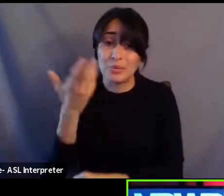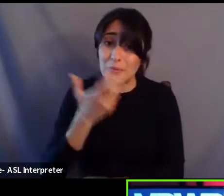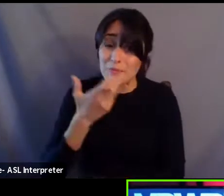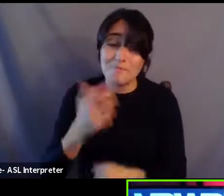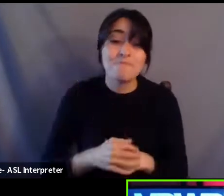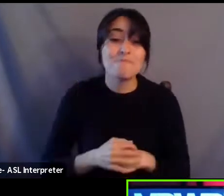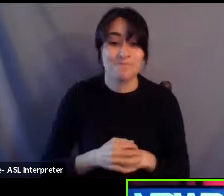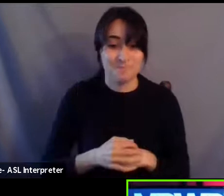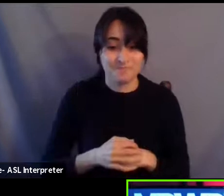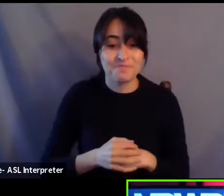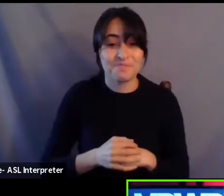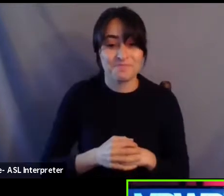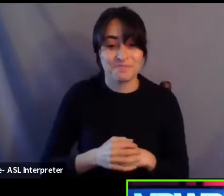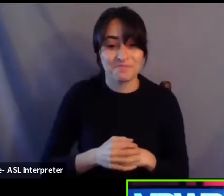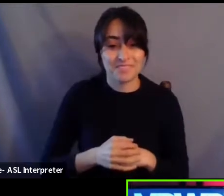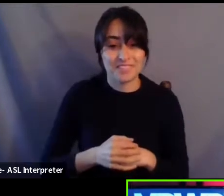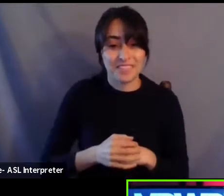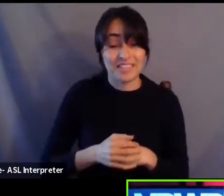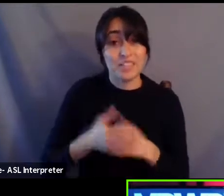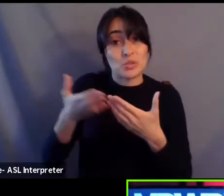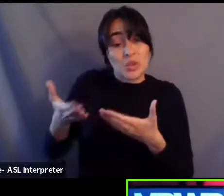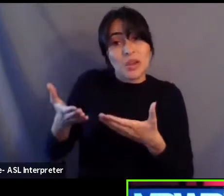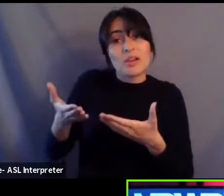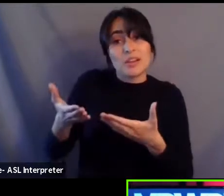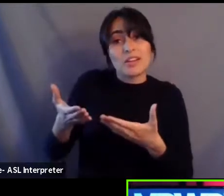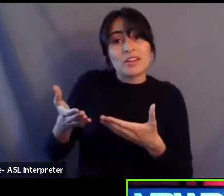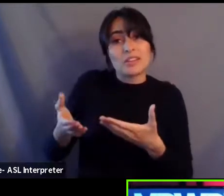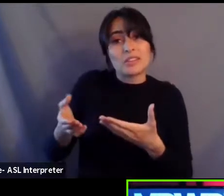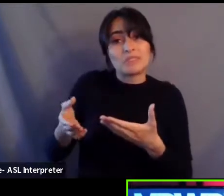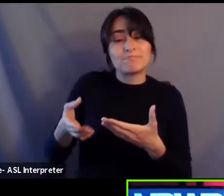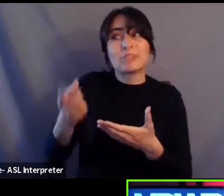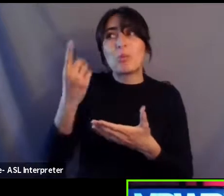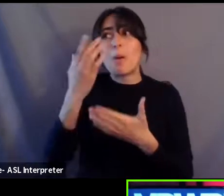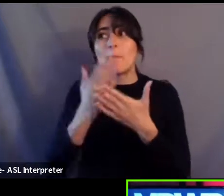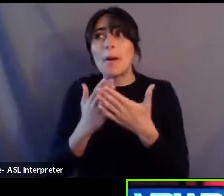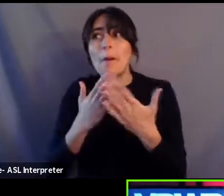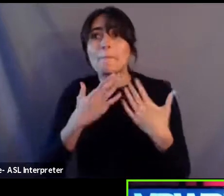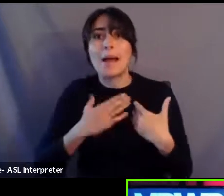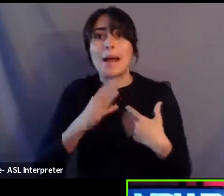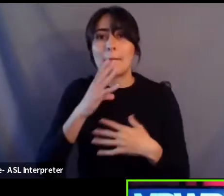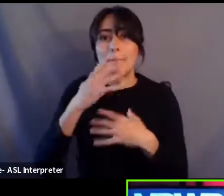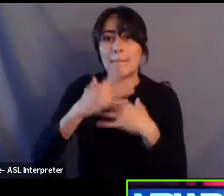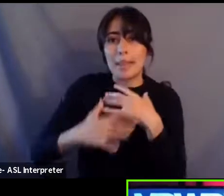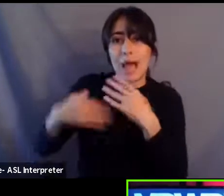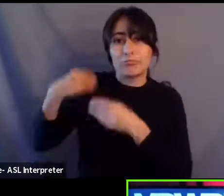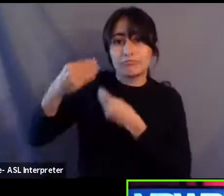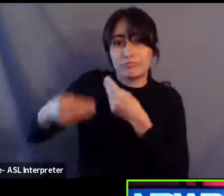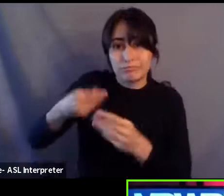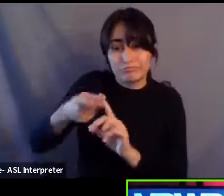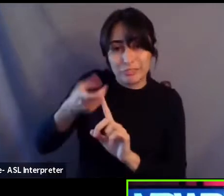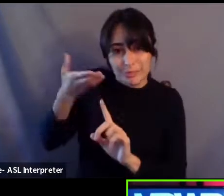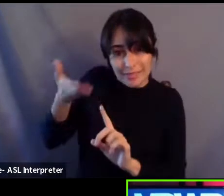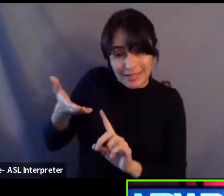That is where one part of my bloodline and heritage comes from. That's a really